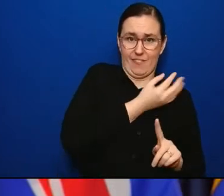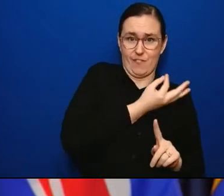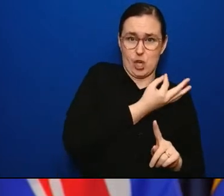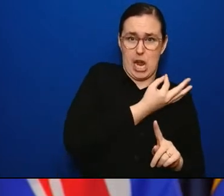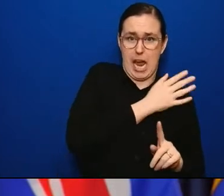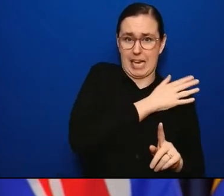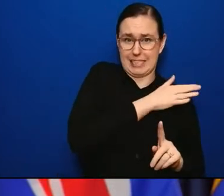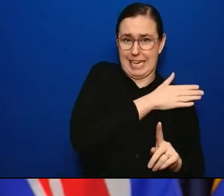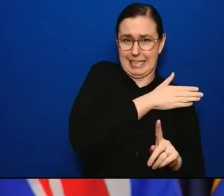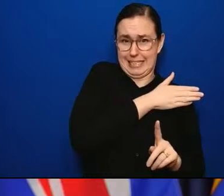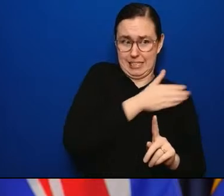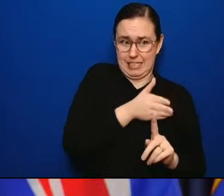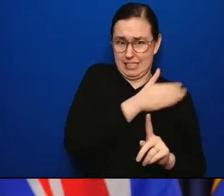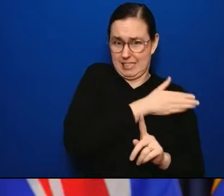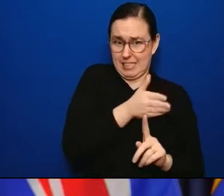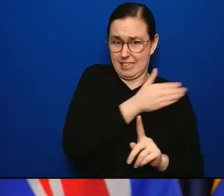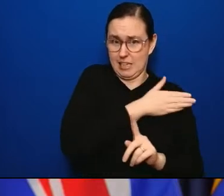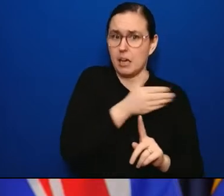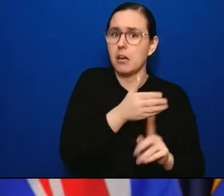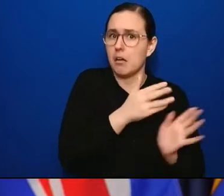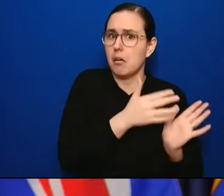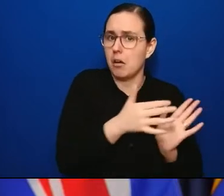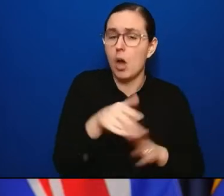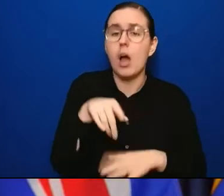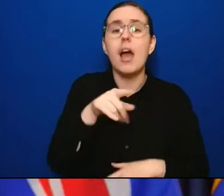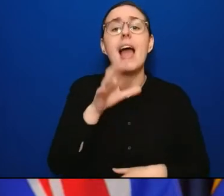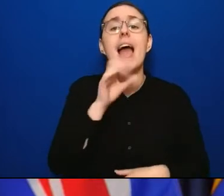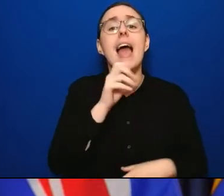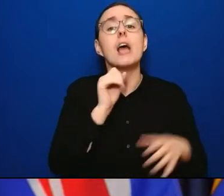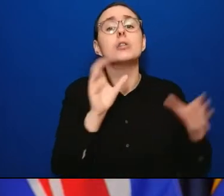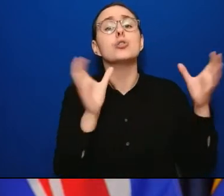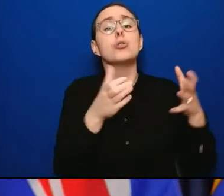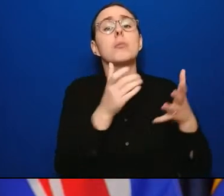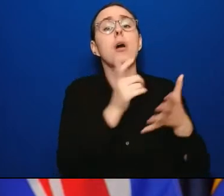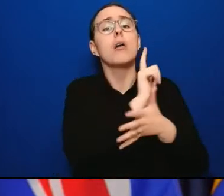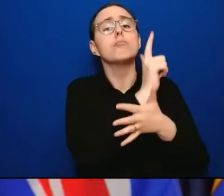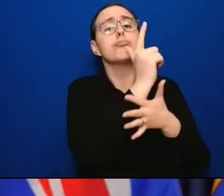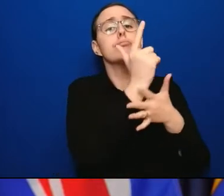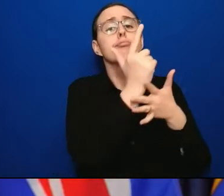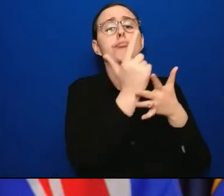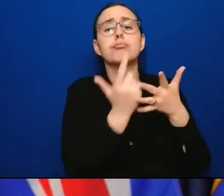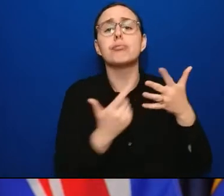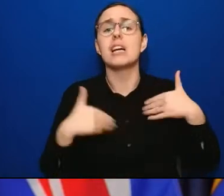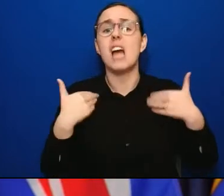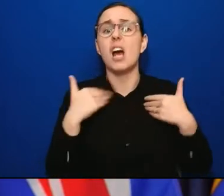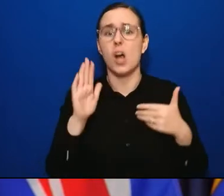Friday, So that's just starting. But we're going to work our way through the age groups. I think